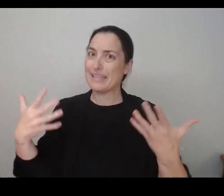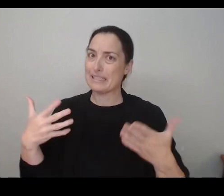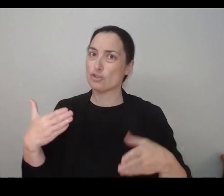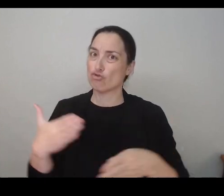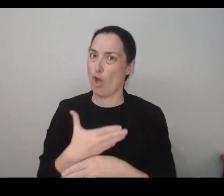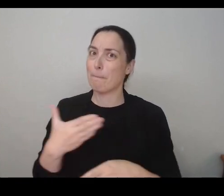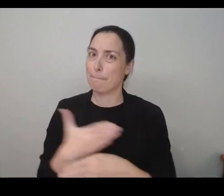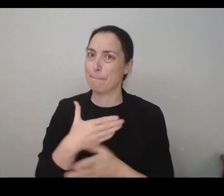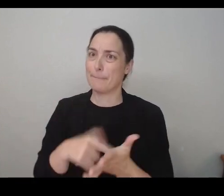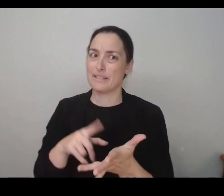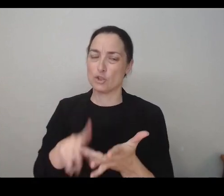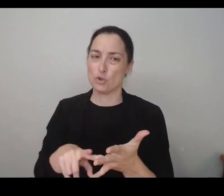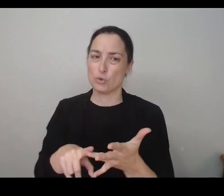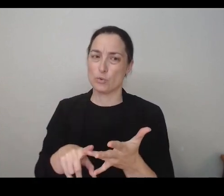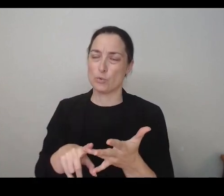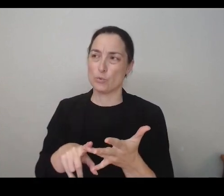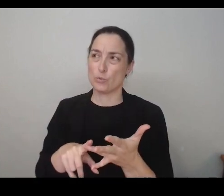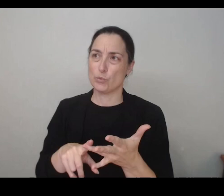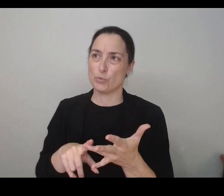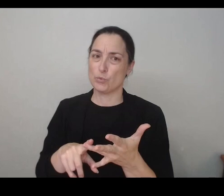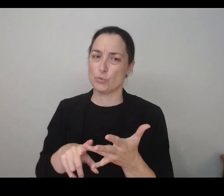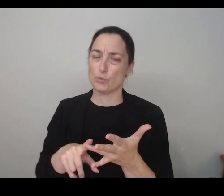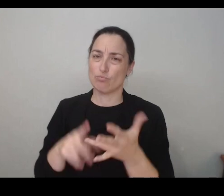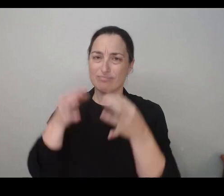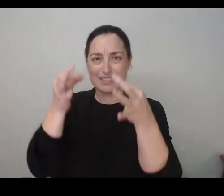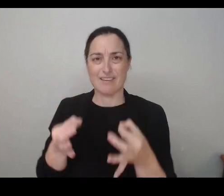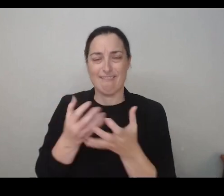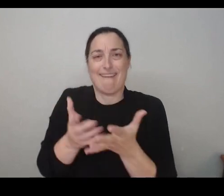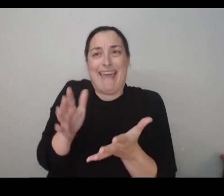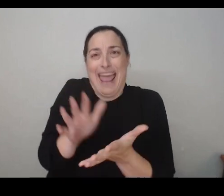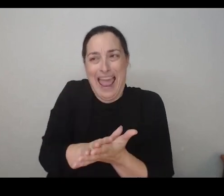how this kind of museum would tell Gauguin's story.